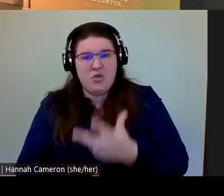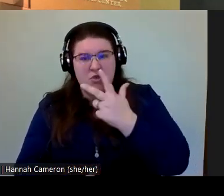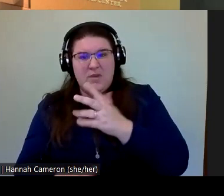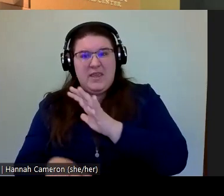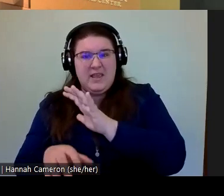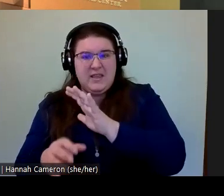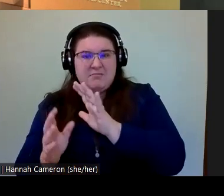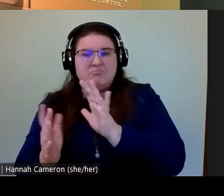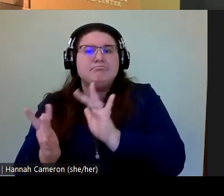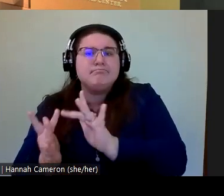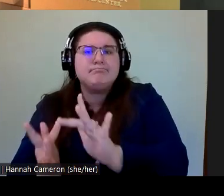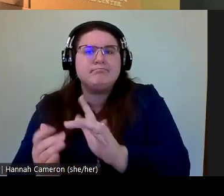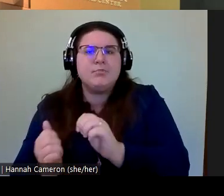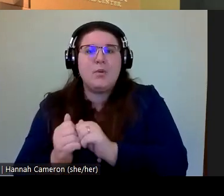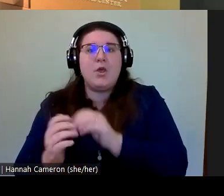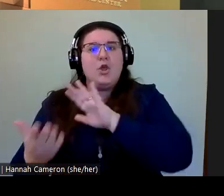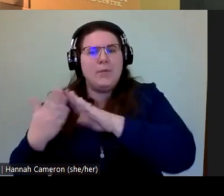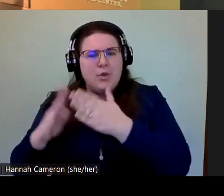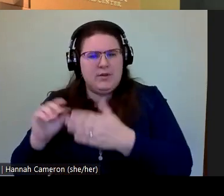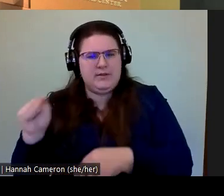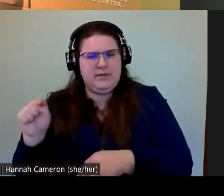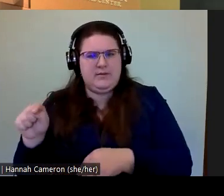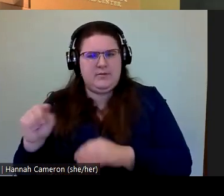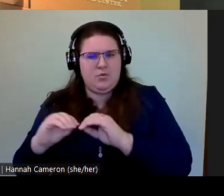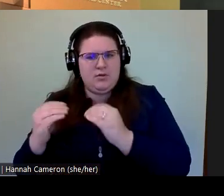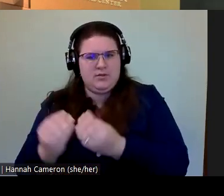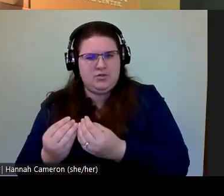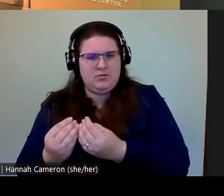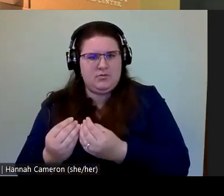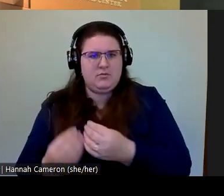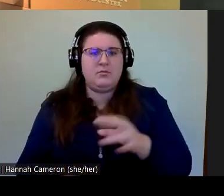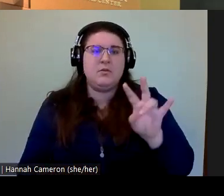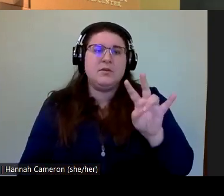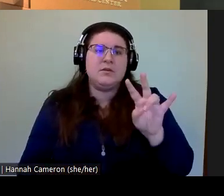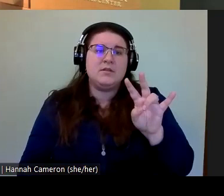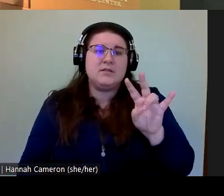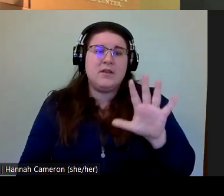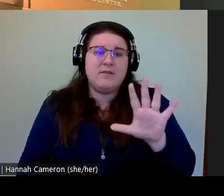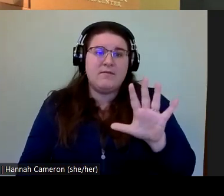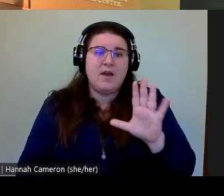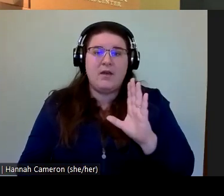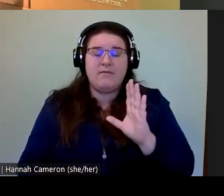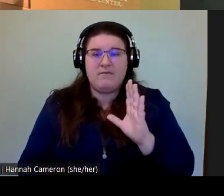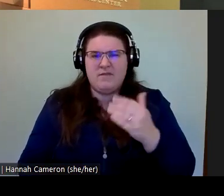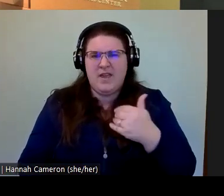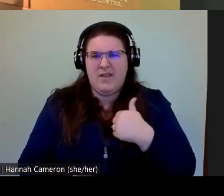from a community- based organization 75% of them had one or more psychiatric consults uh and then